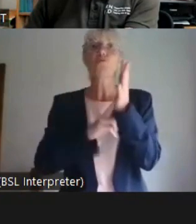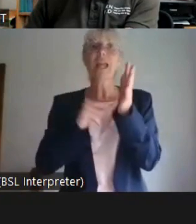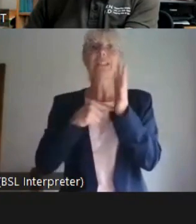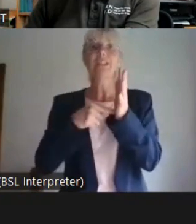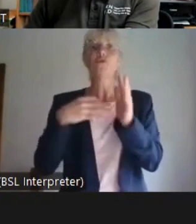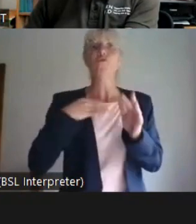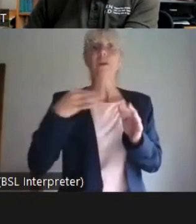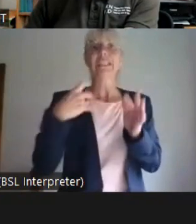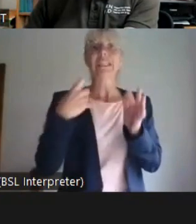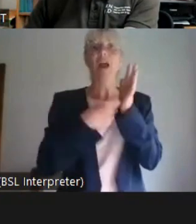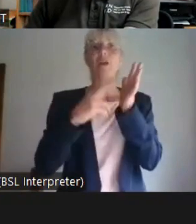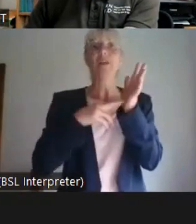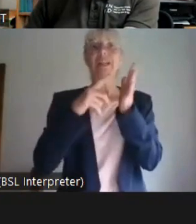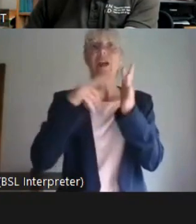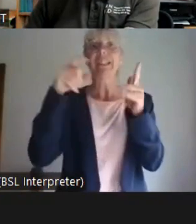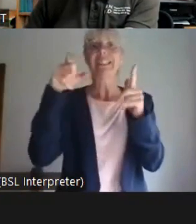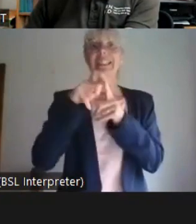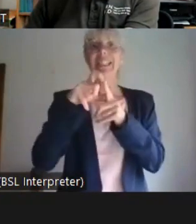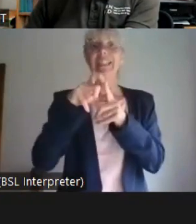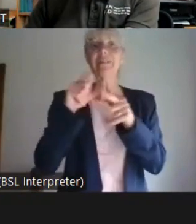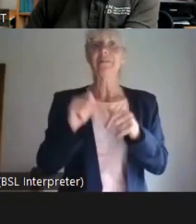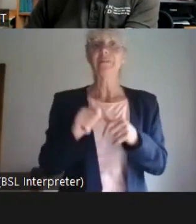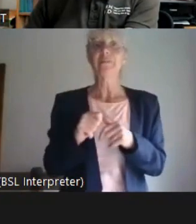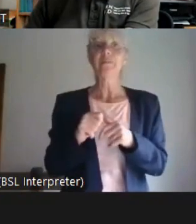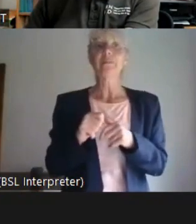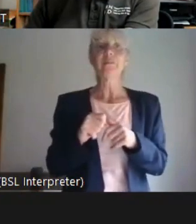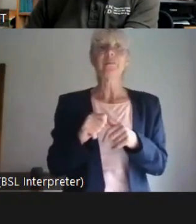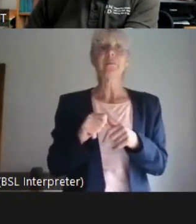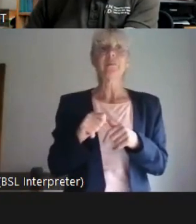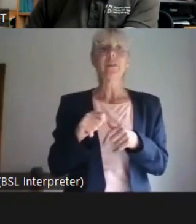um Colette Raouf Amy and Brent you want to introduce ourselves